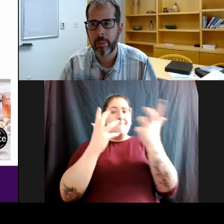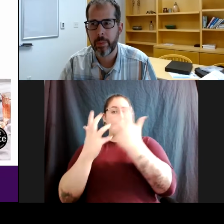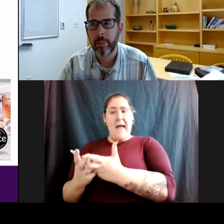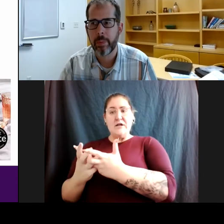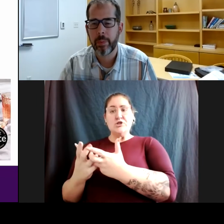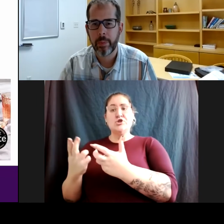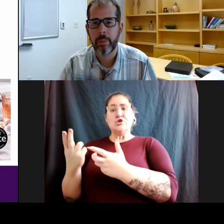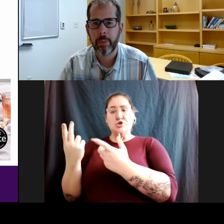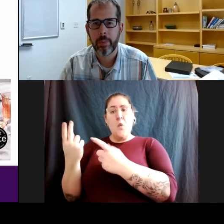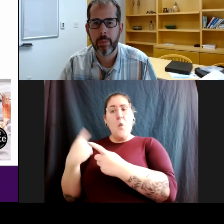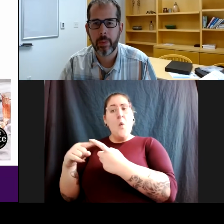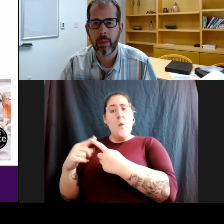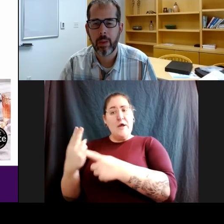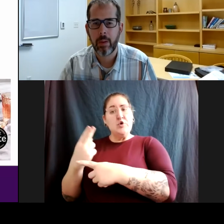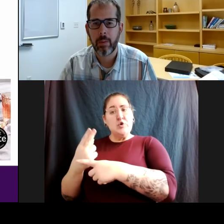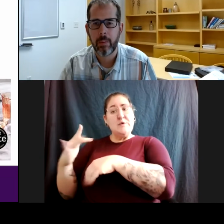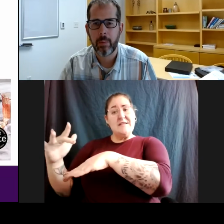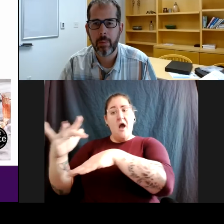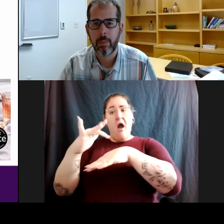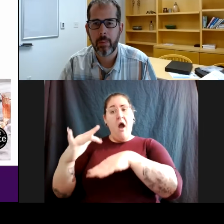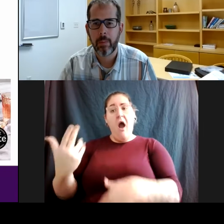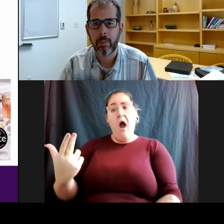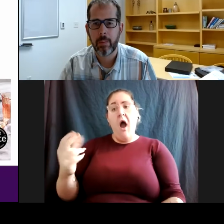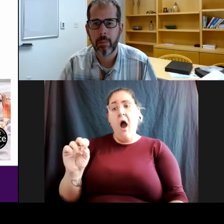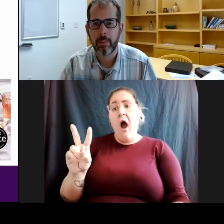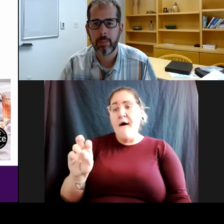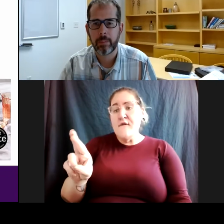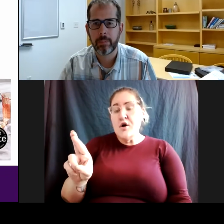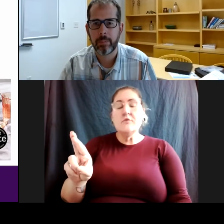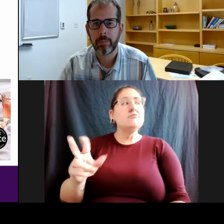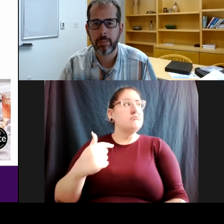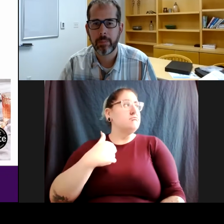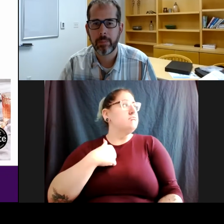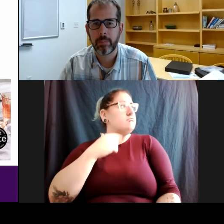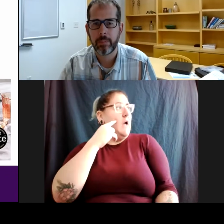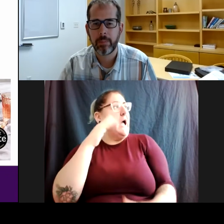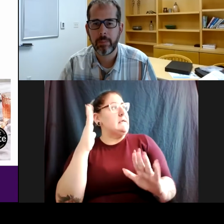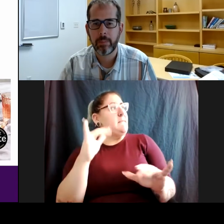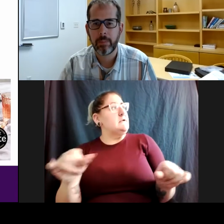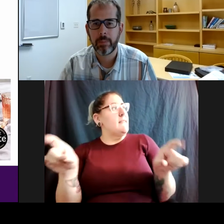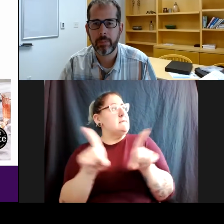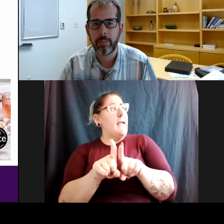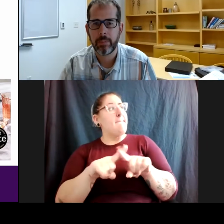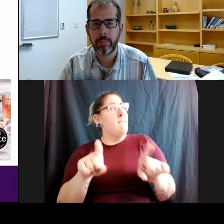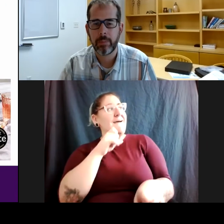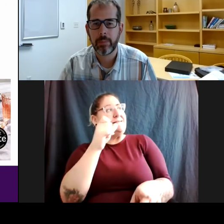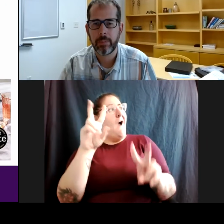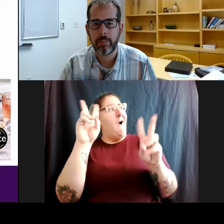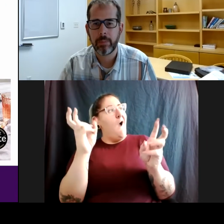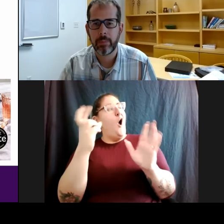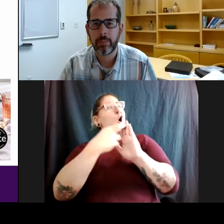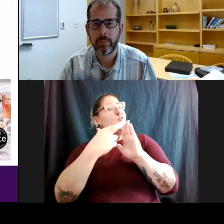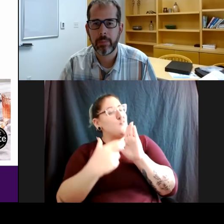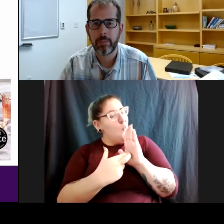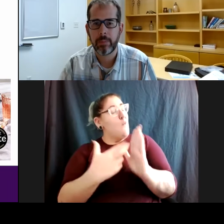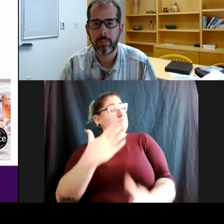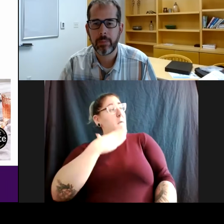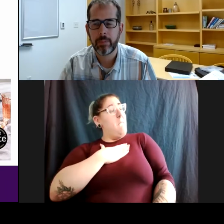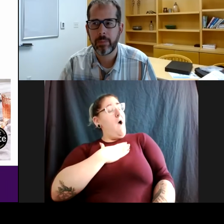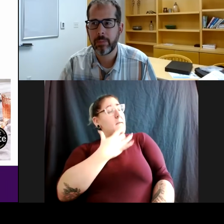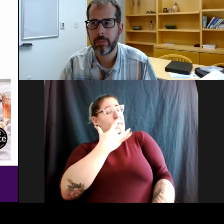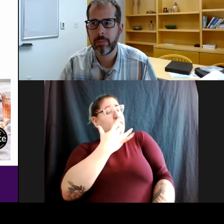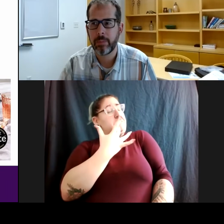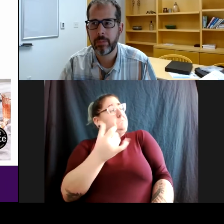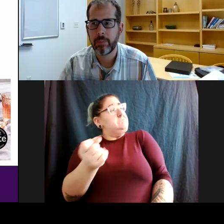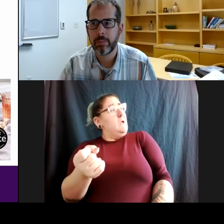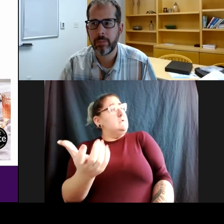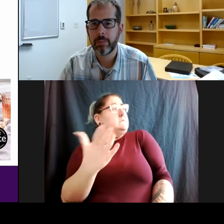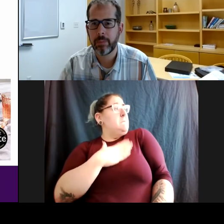yeah. I think, I mean this is not a rule. It is certainly something that I prefer to see,